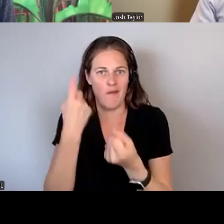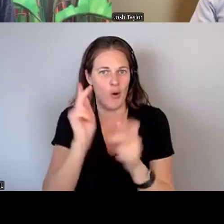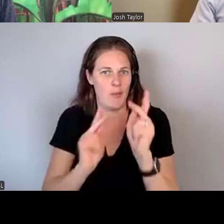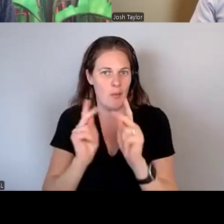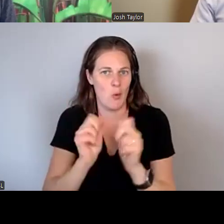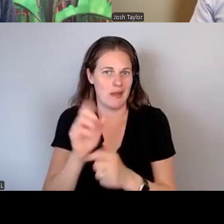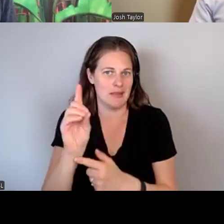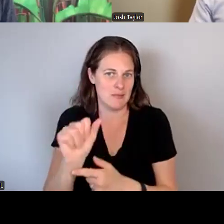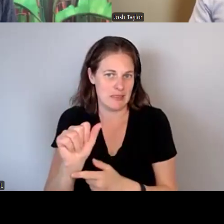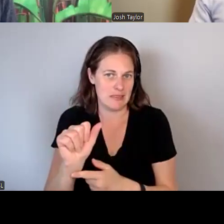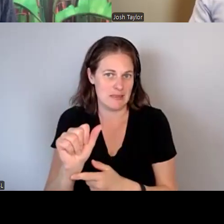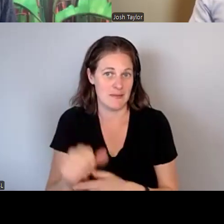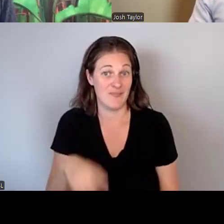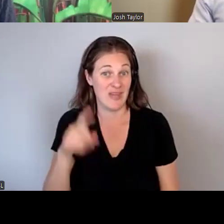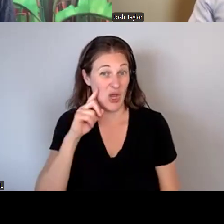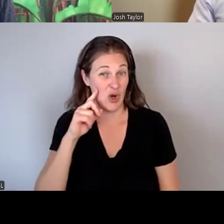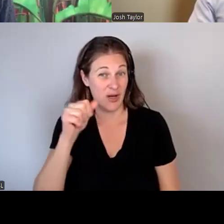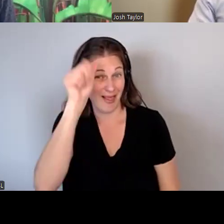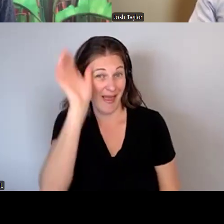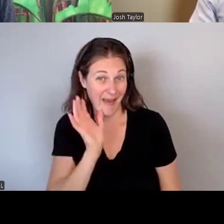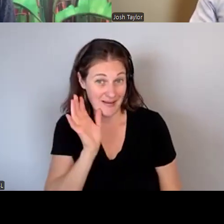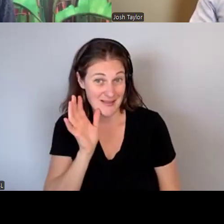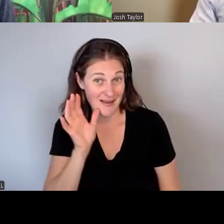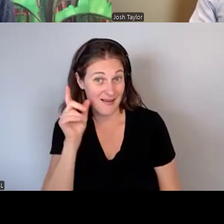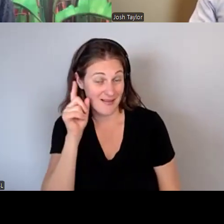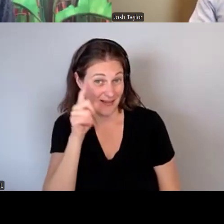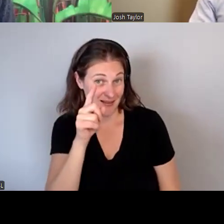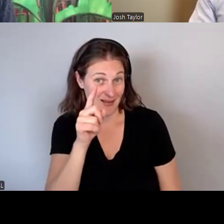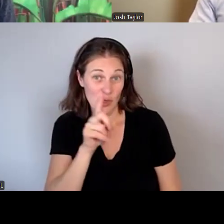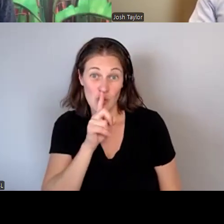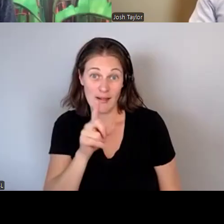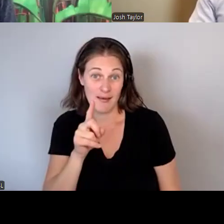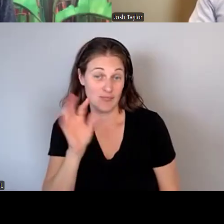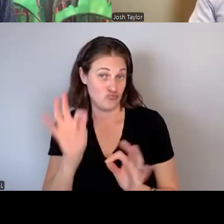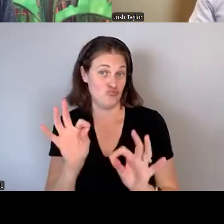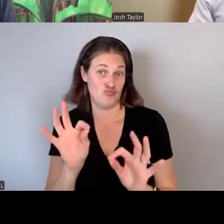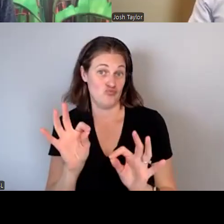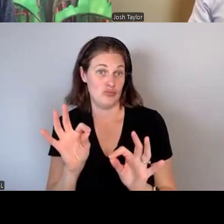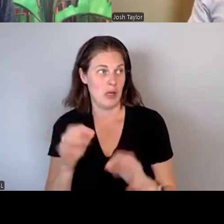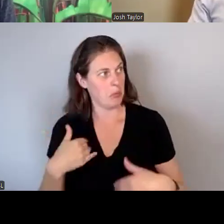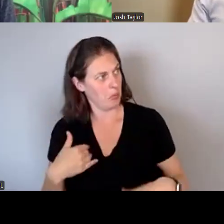I actually heard Alaska is very good. [chuckles] I was like, "Woo." You know, and Washington actually.